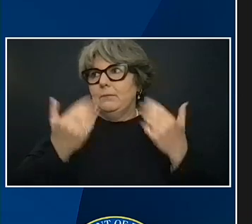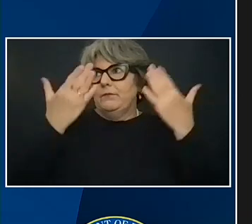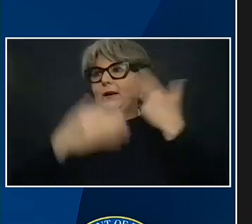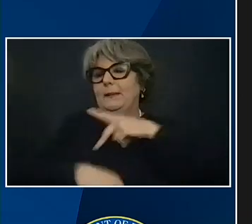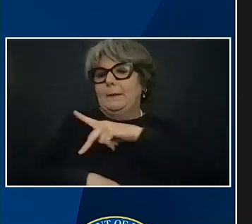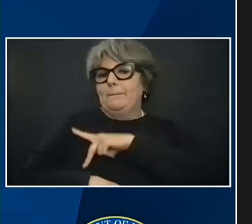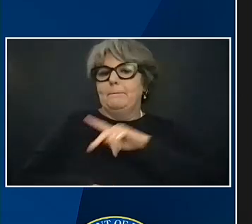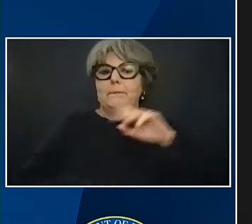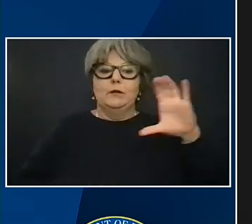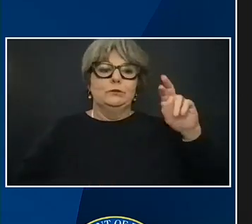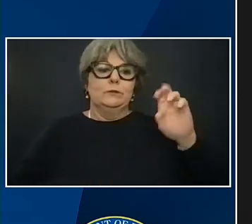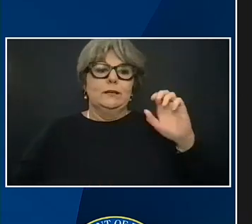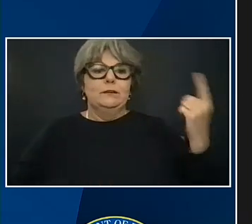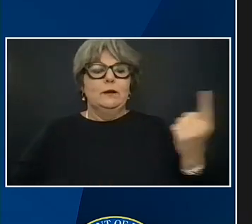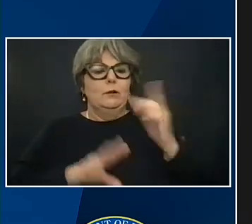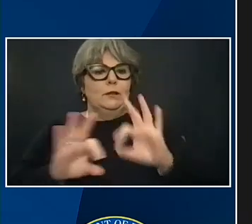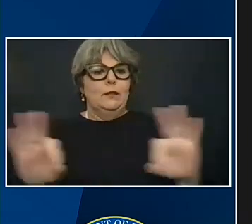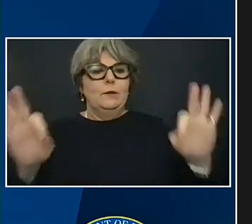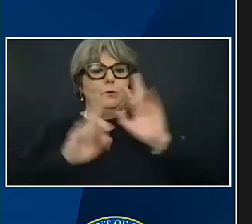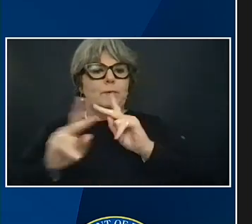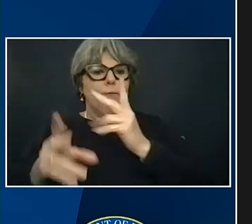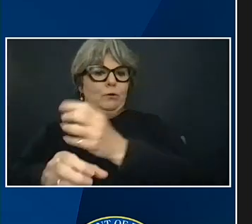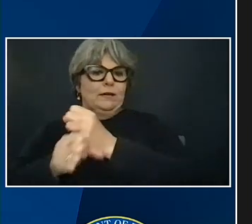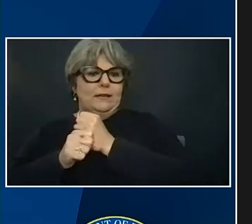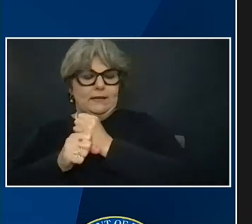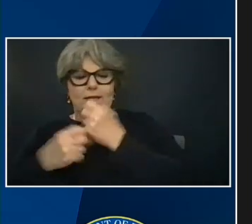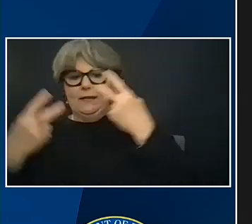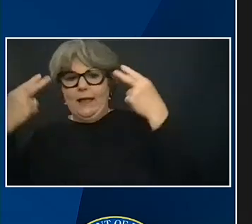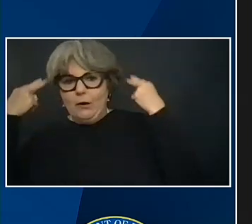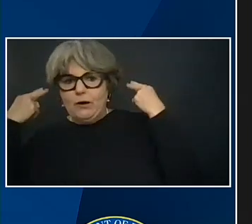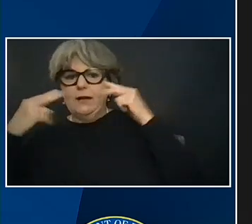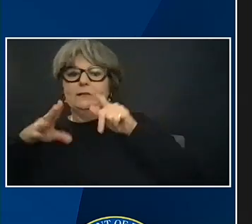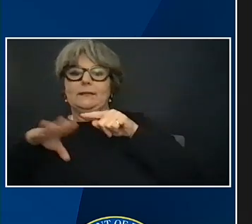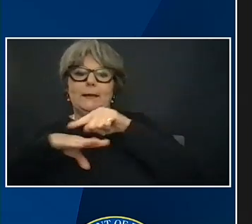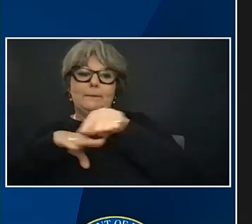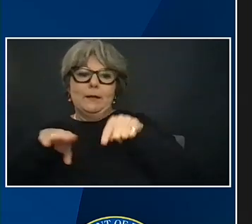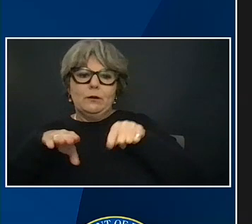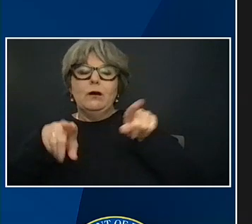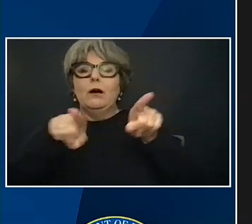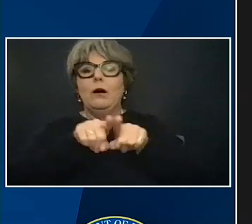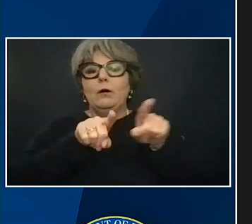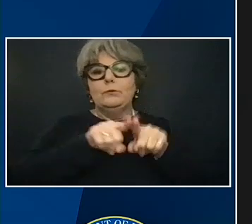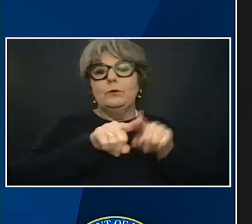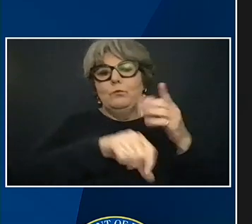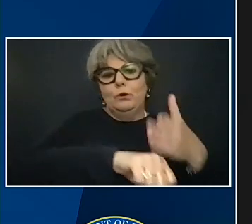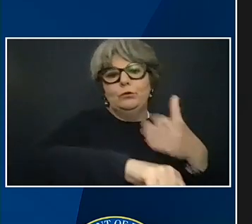not only important to those receiving haircuts and manicures, but also those seeking to improve their circumstances by